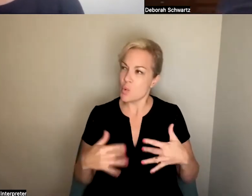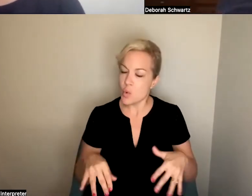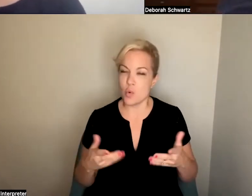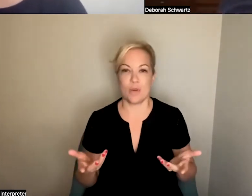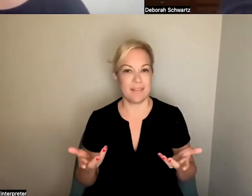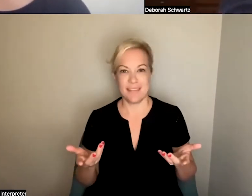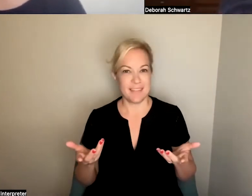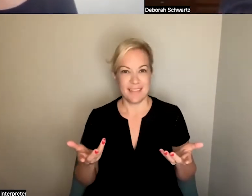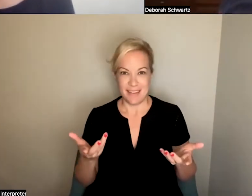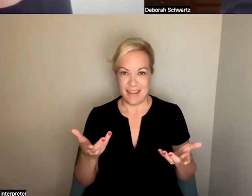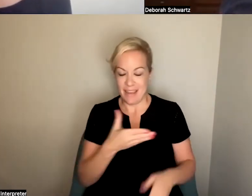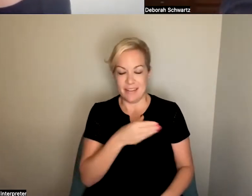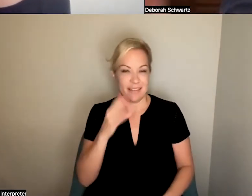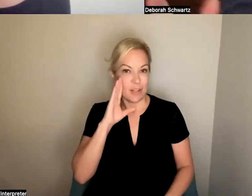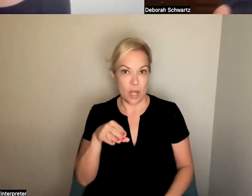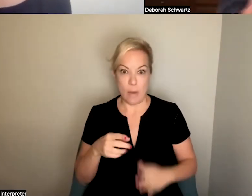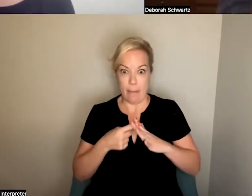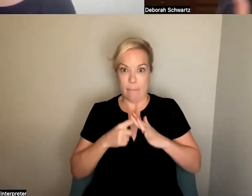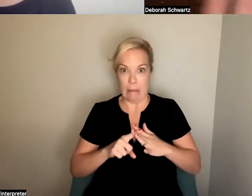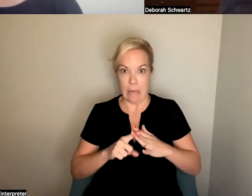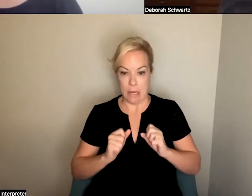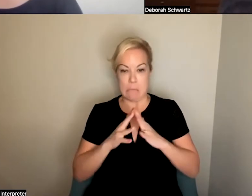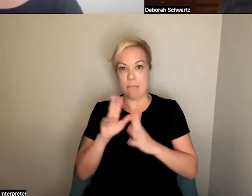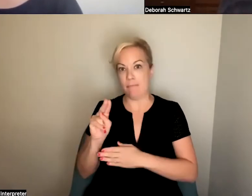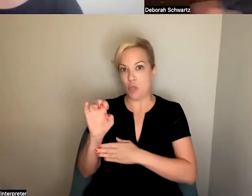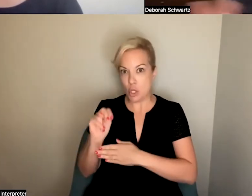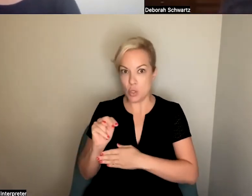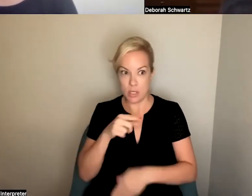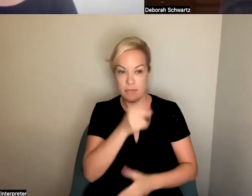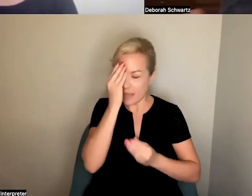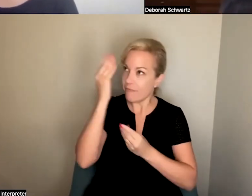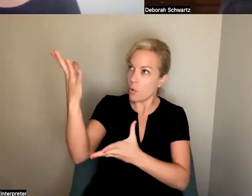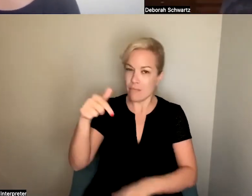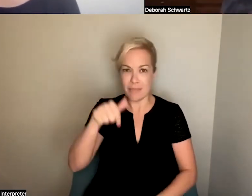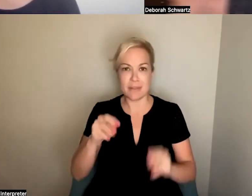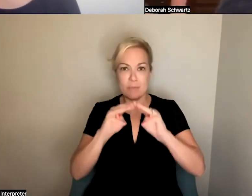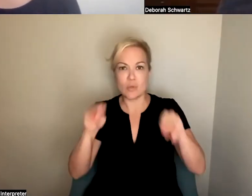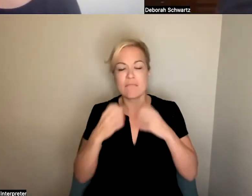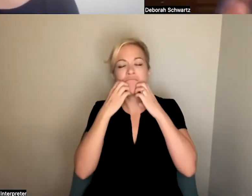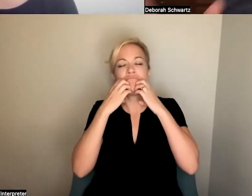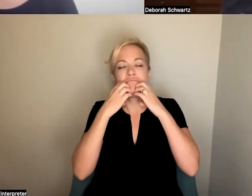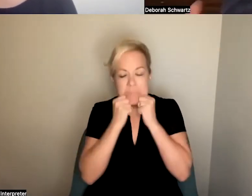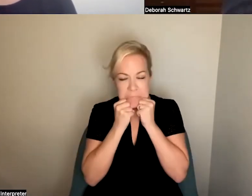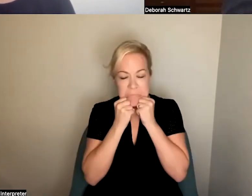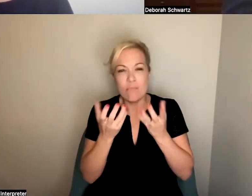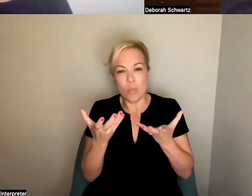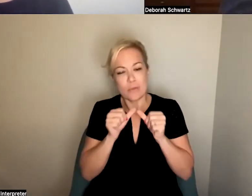of this whole process, undoubtedly, they're very devoted to the museum," So we I- I saw a few of